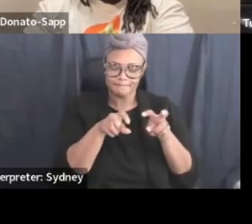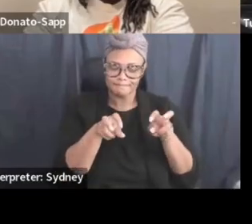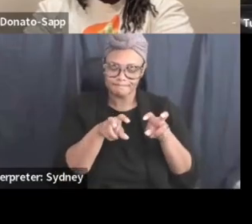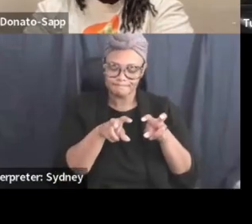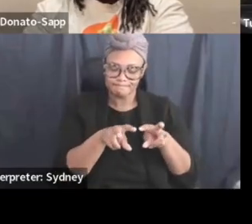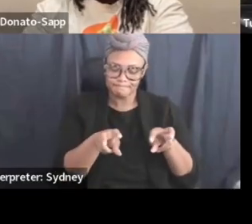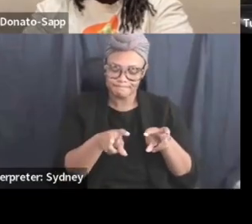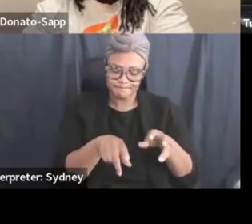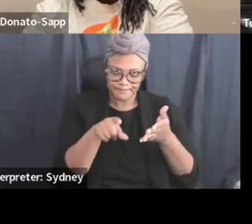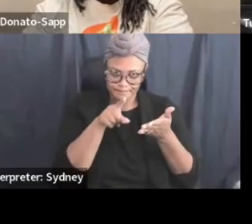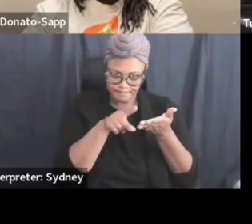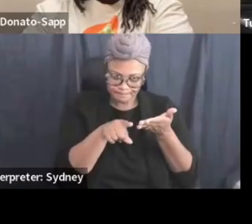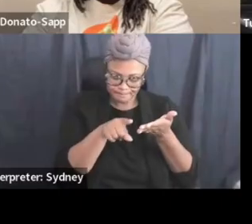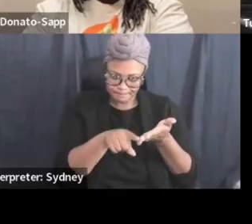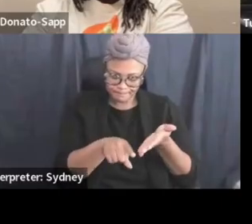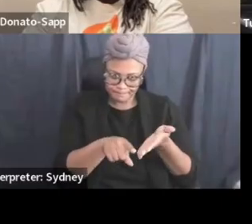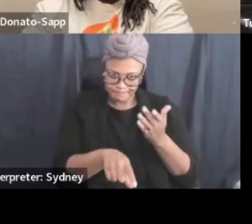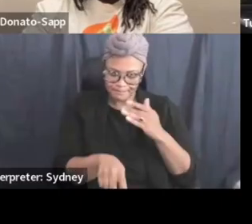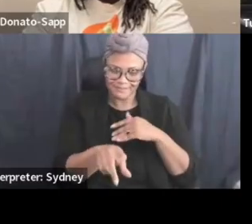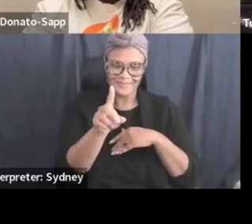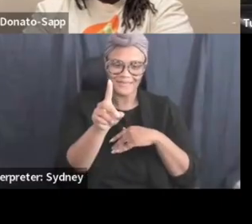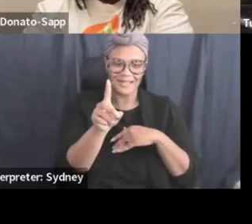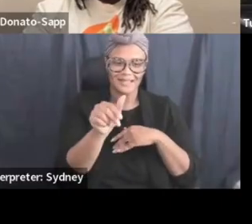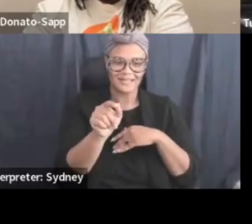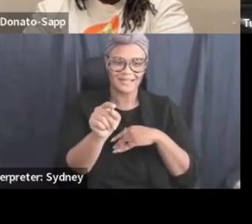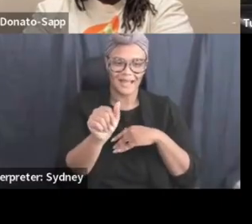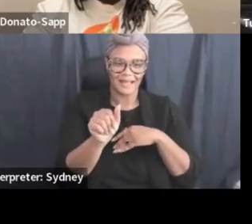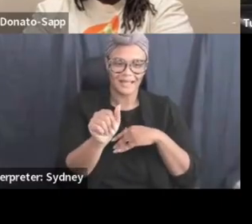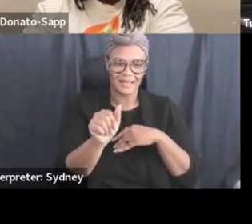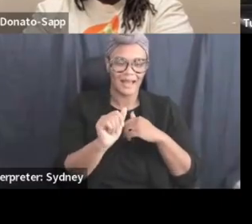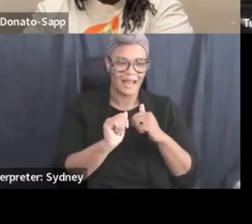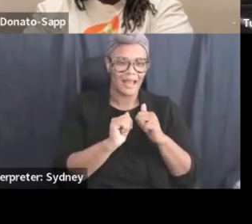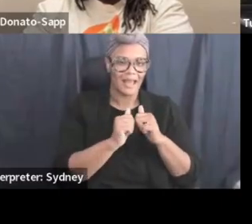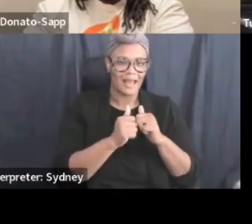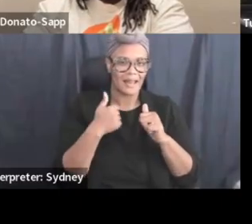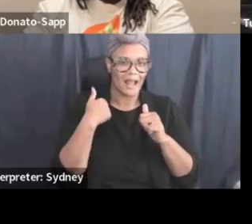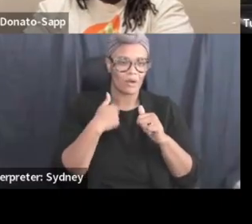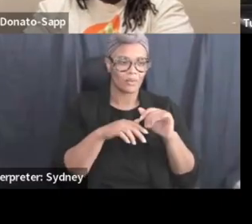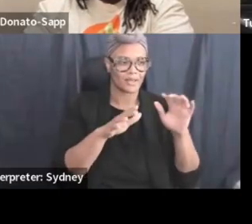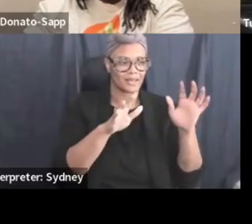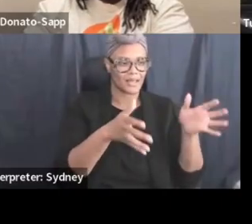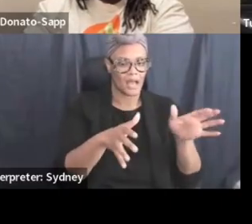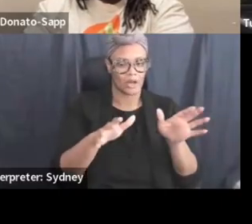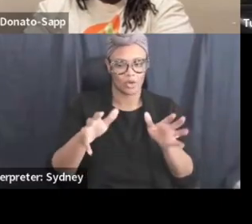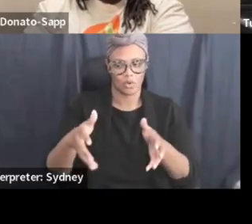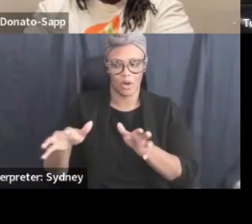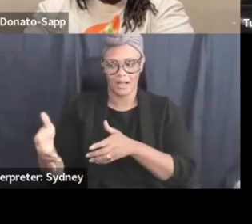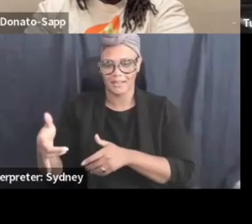data and how we are putting kids in categories and we got to rethink how we access uh supports